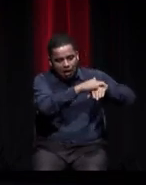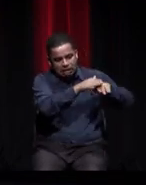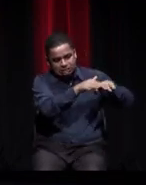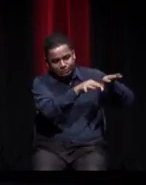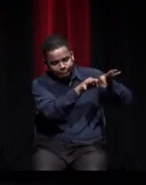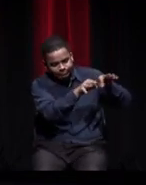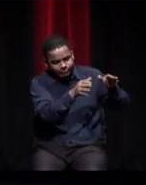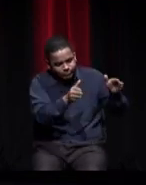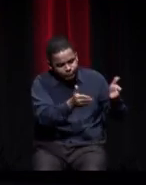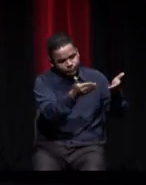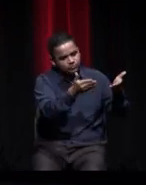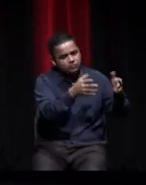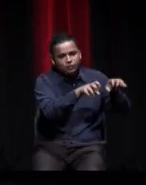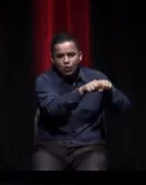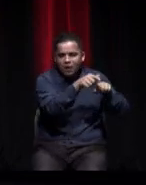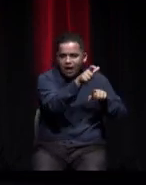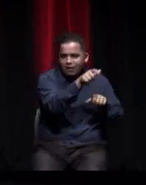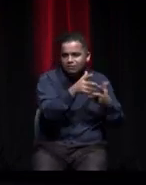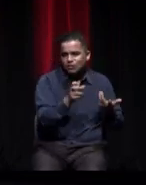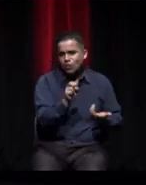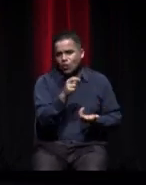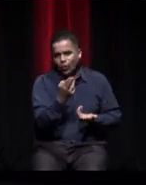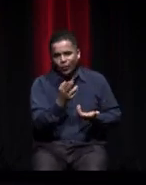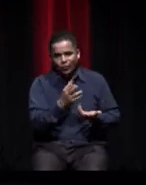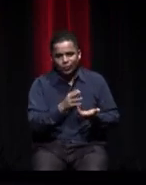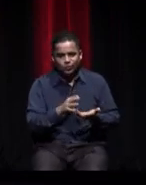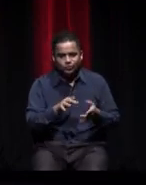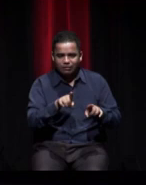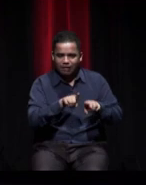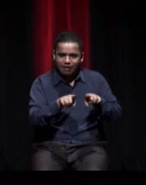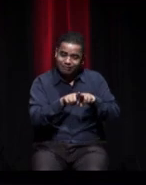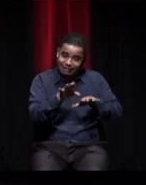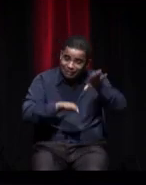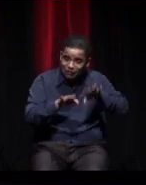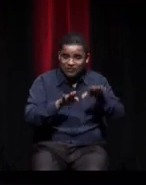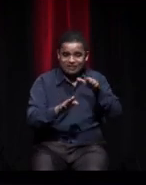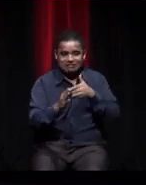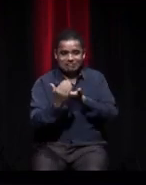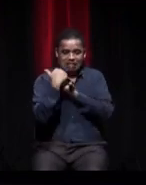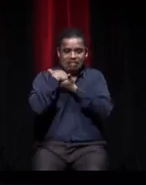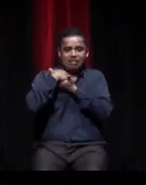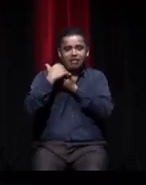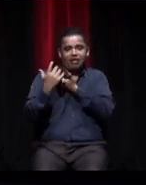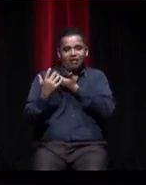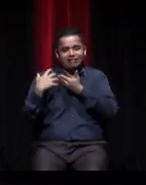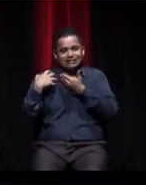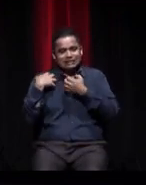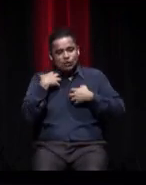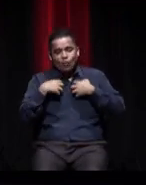or maybe by adopting for itself the role of bothering the power,